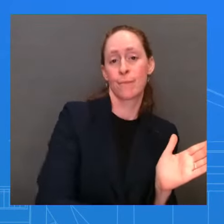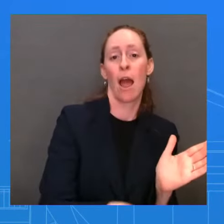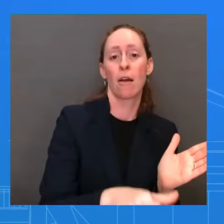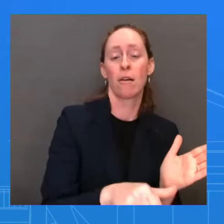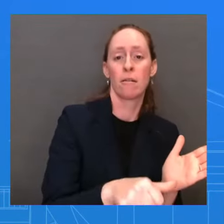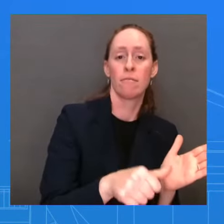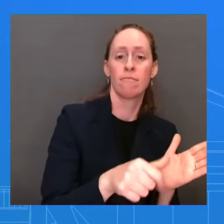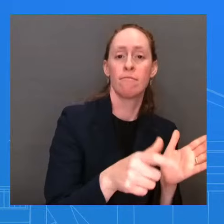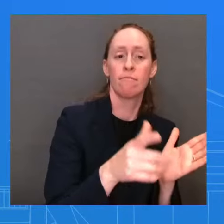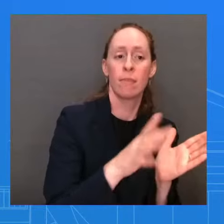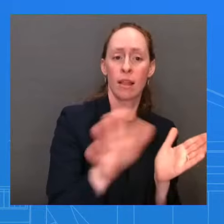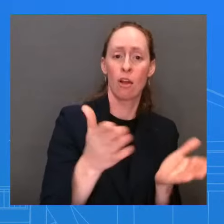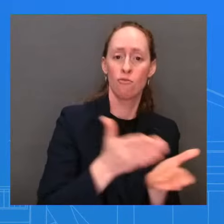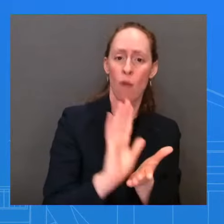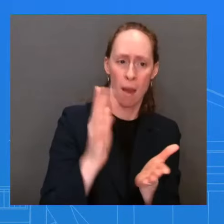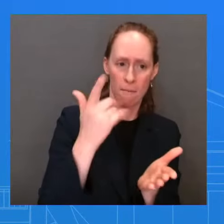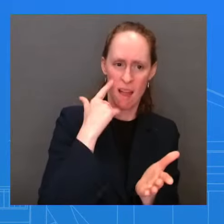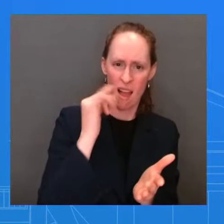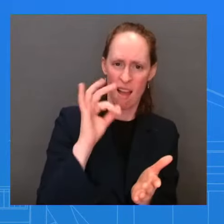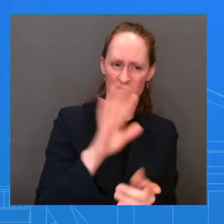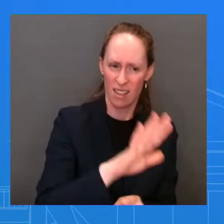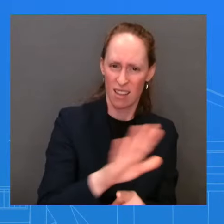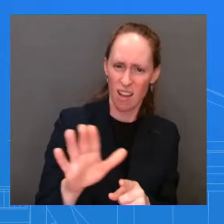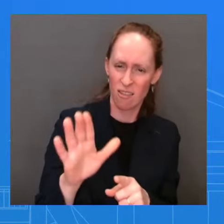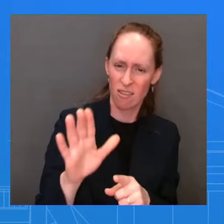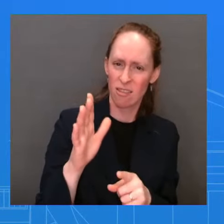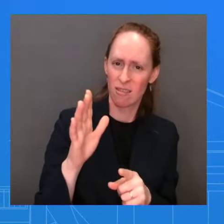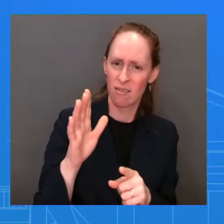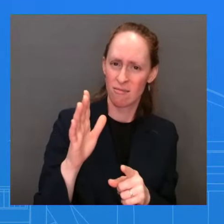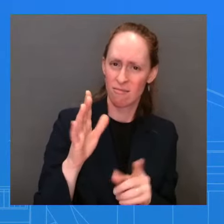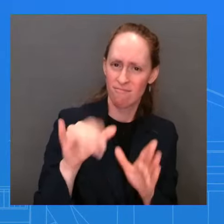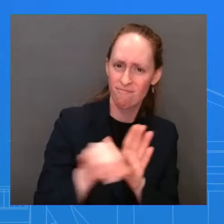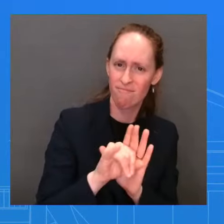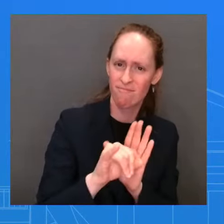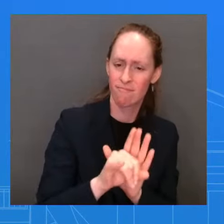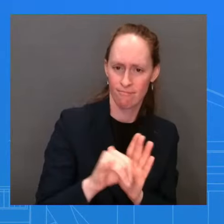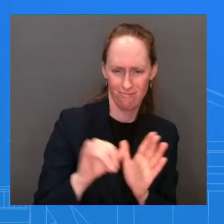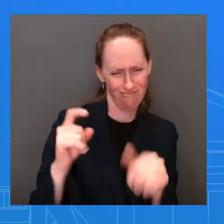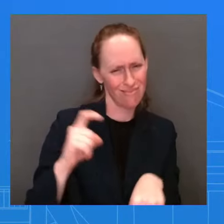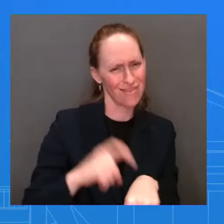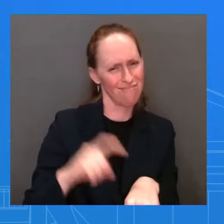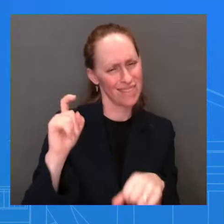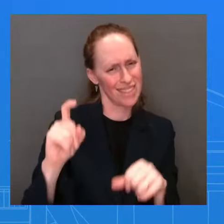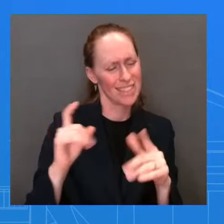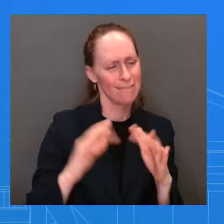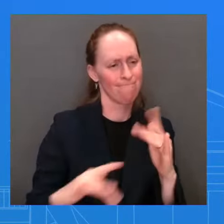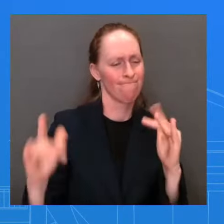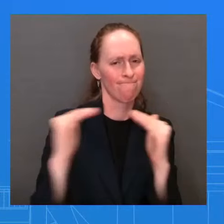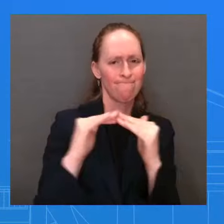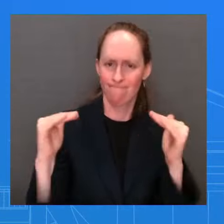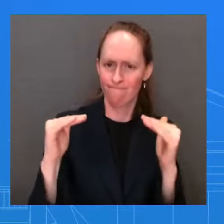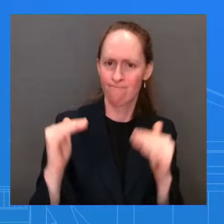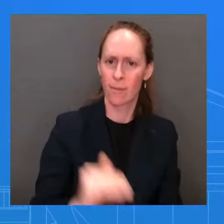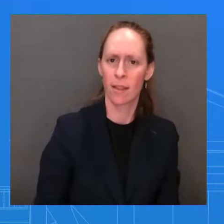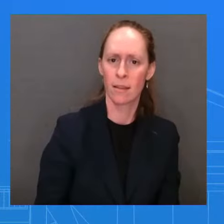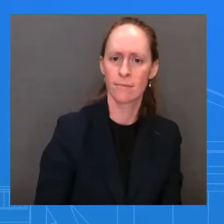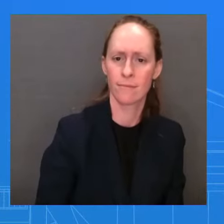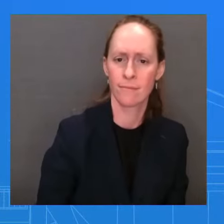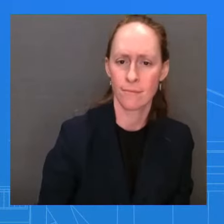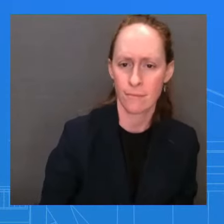the principle of gender equality in the Constitution. The President and this administration believe that gender equality is not only a moral issue;